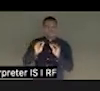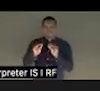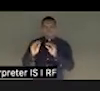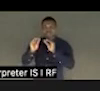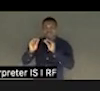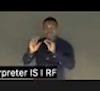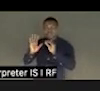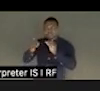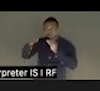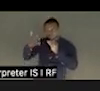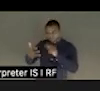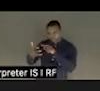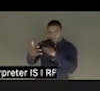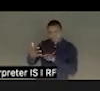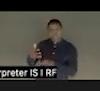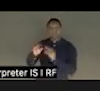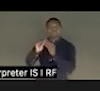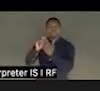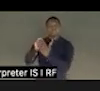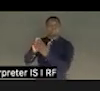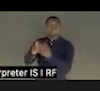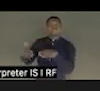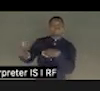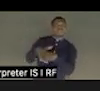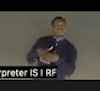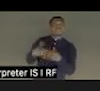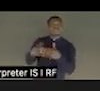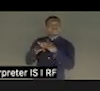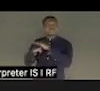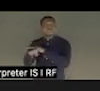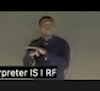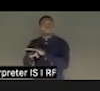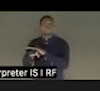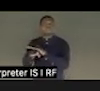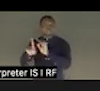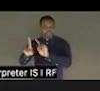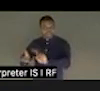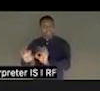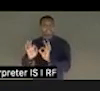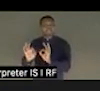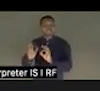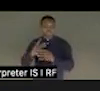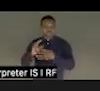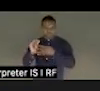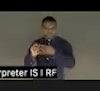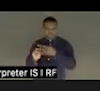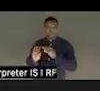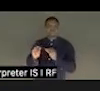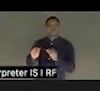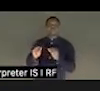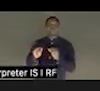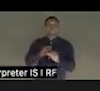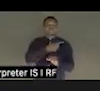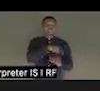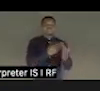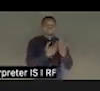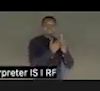The project is also going to produce a handbook covering this content.